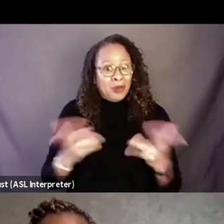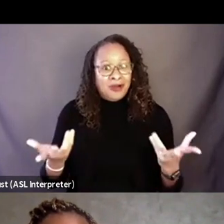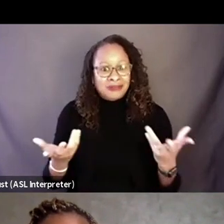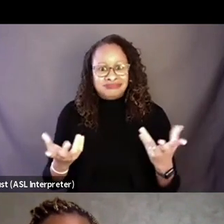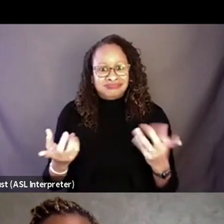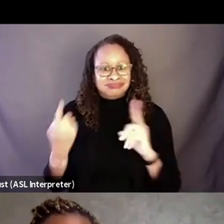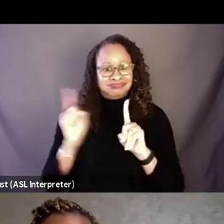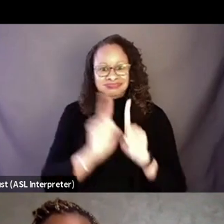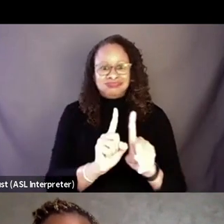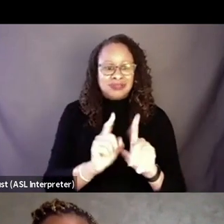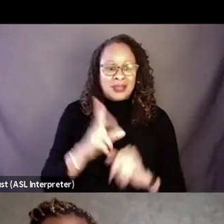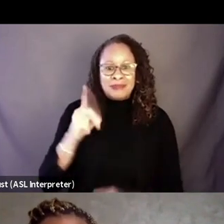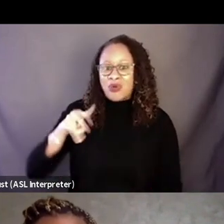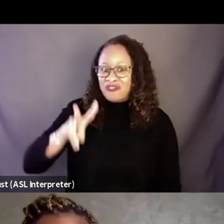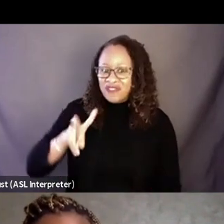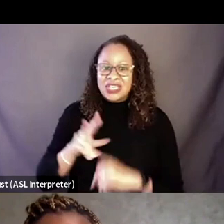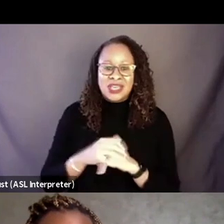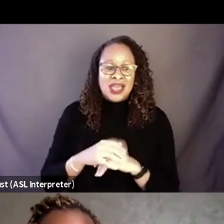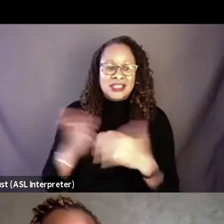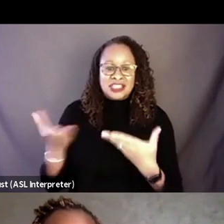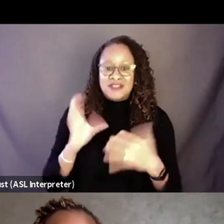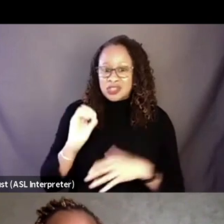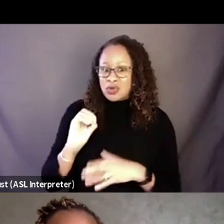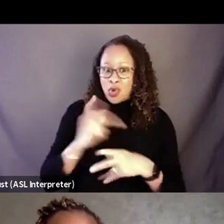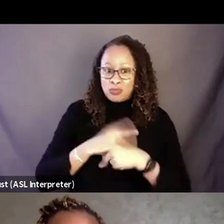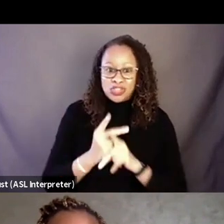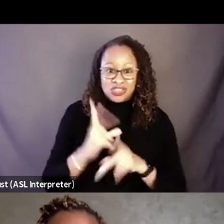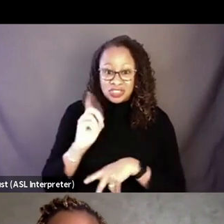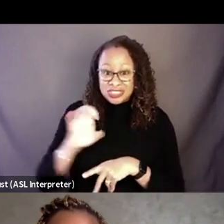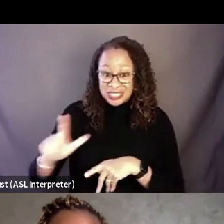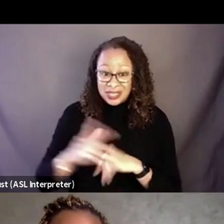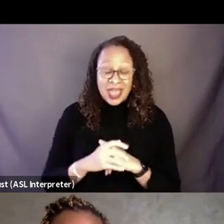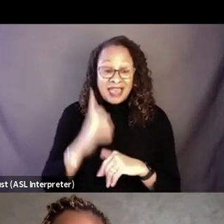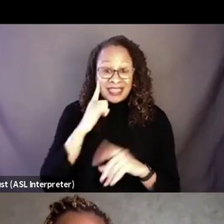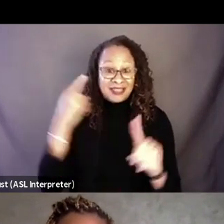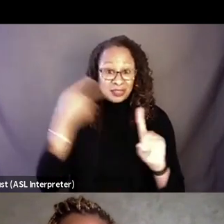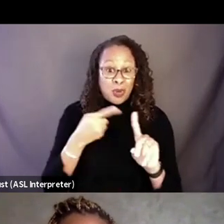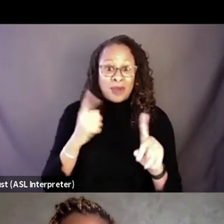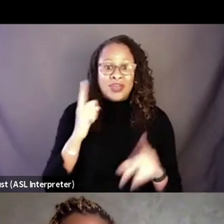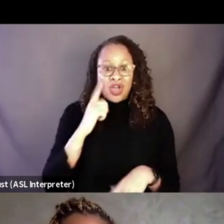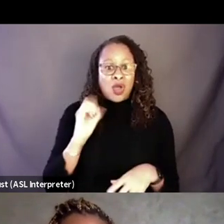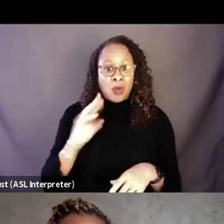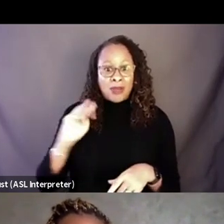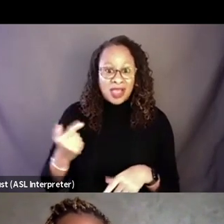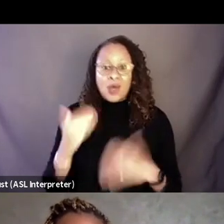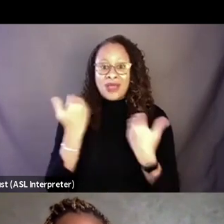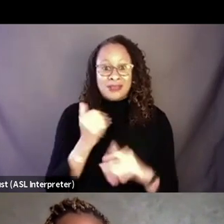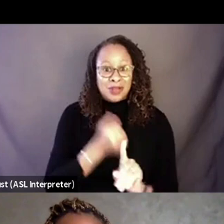including POV to give us a co-production deal and I think at this point we were like, Oh my God we have been limiting ourselves thinking